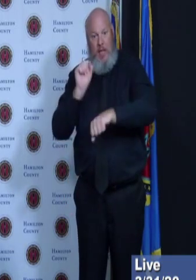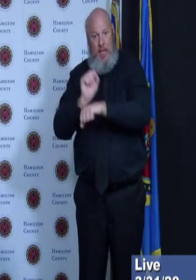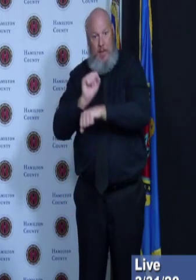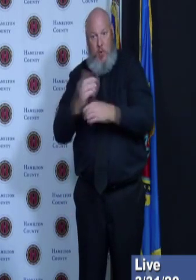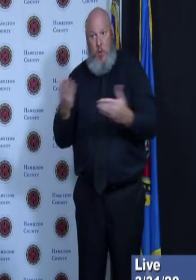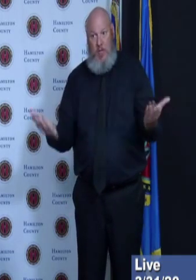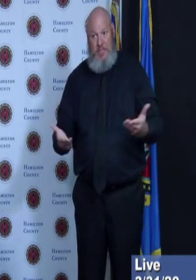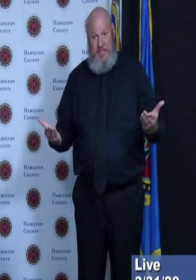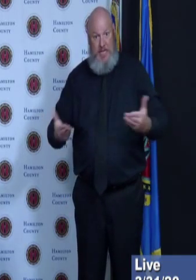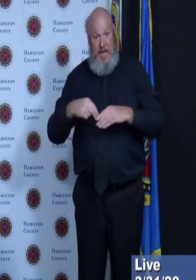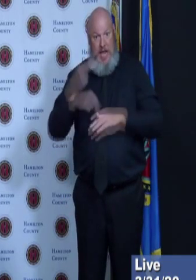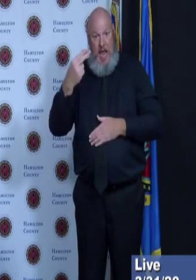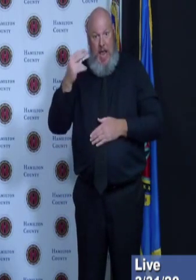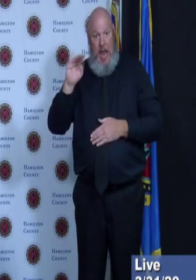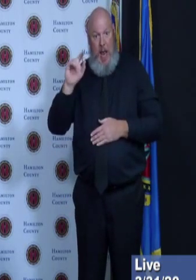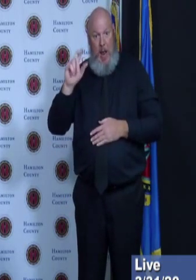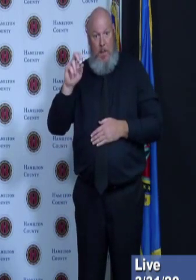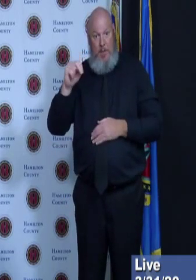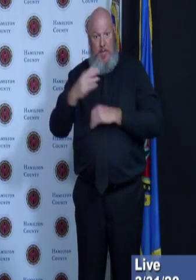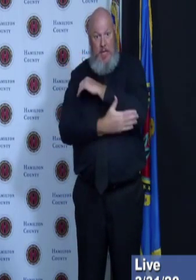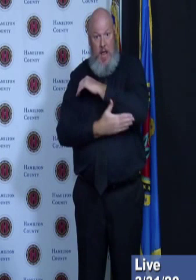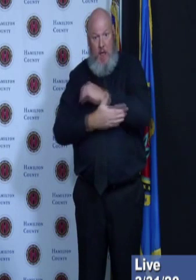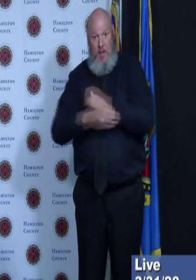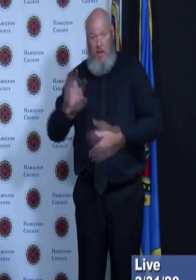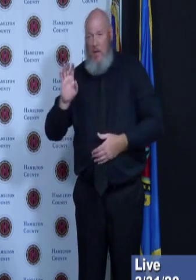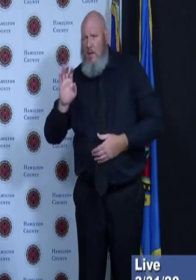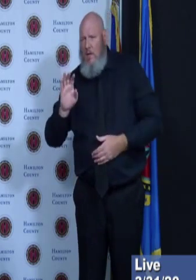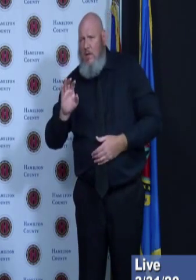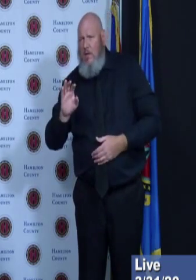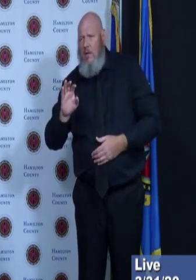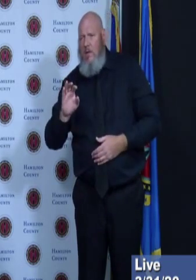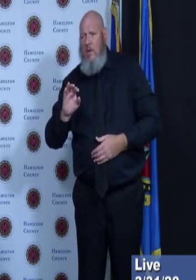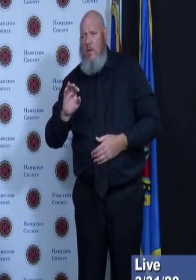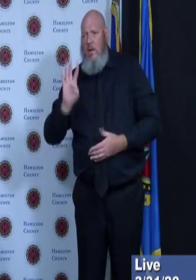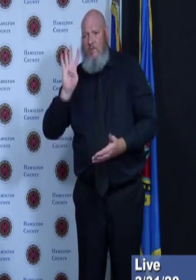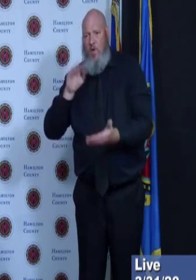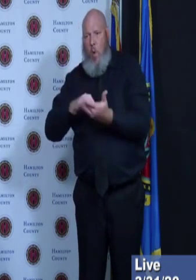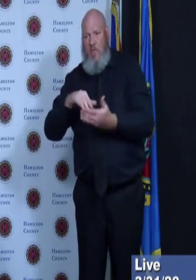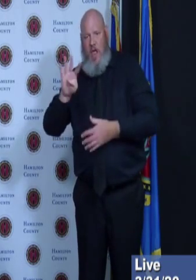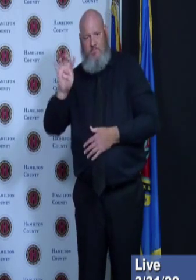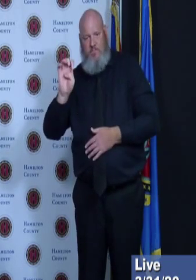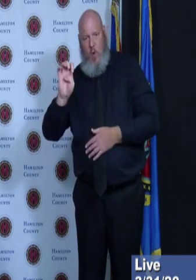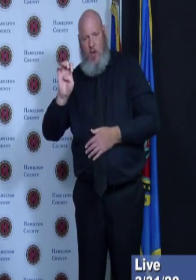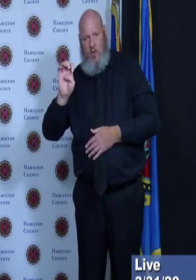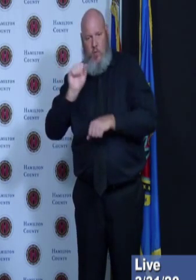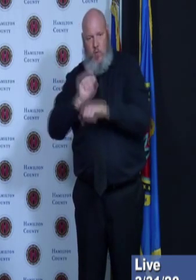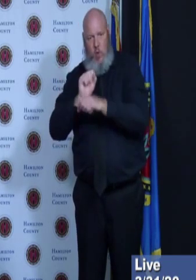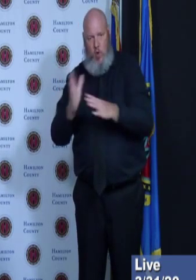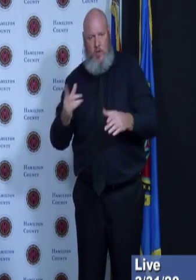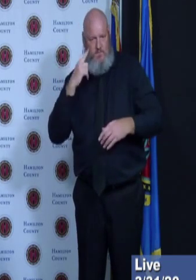last-minute questions okay can I'm gonna offer Greg then to